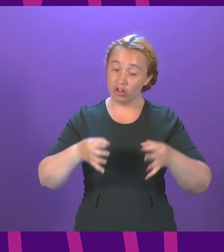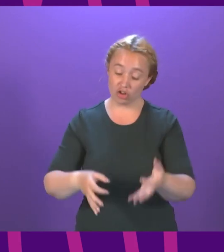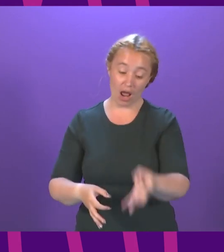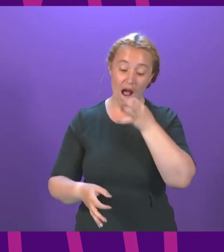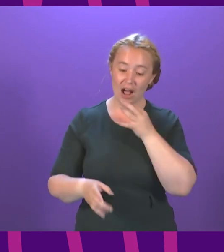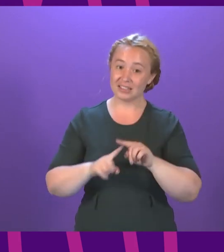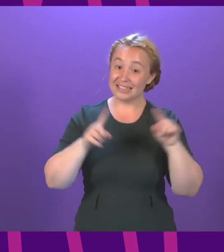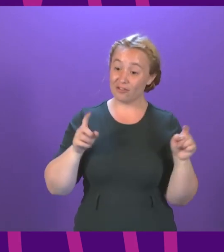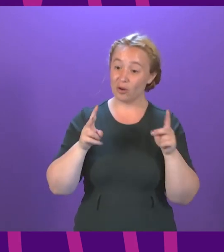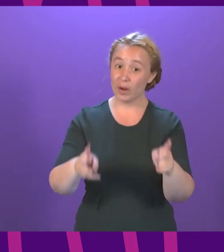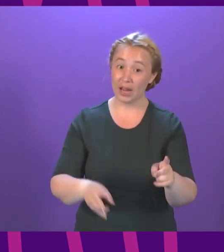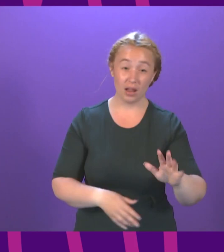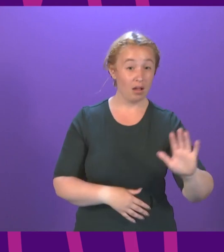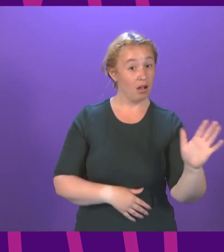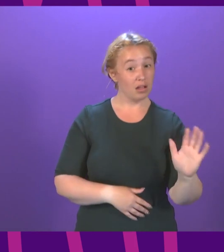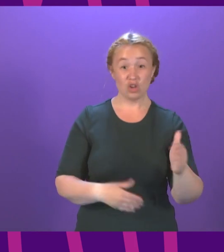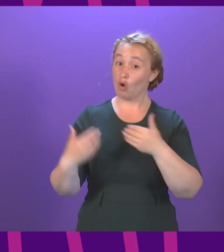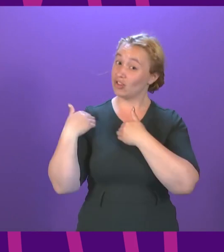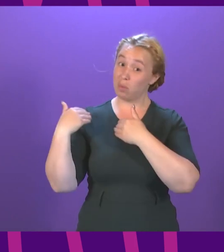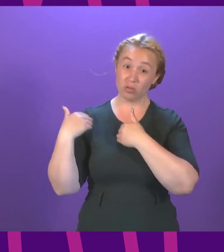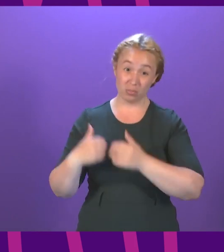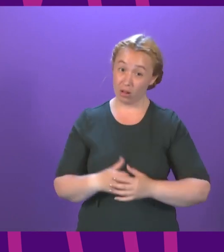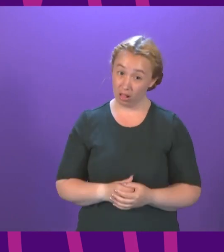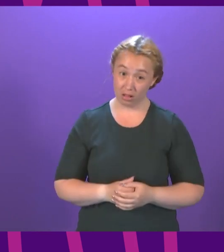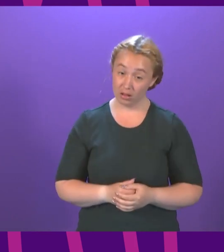I am sorry to say, being irresponsible. If the advice changes,